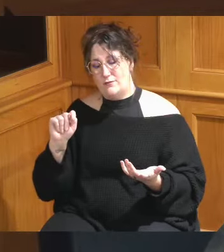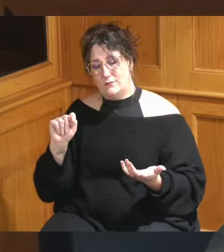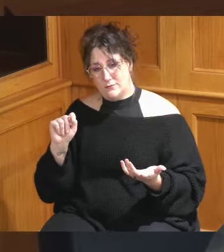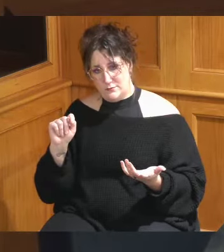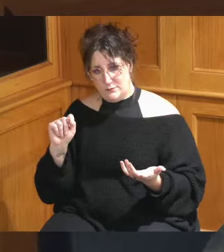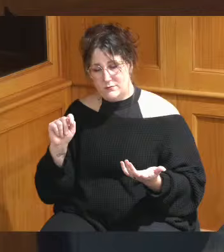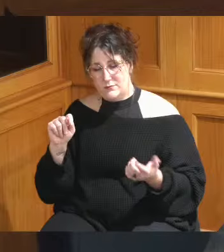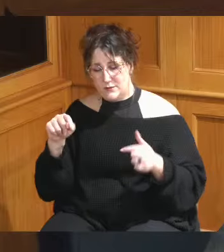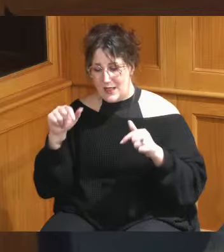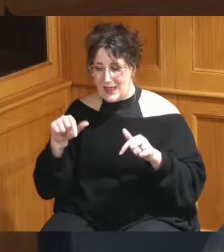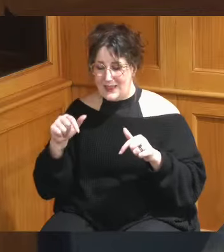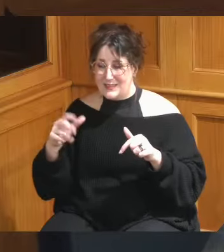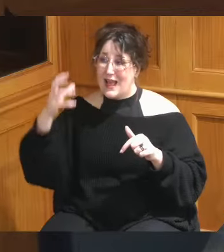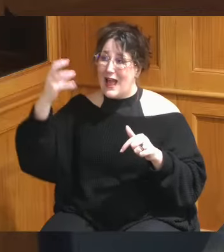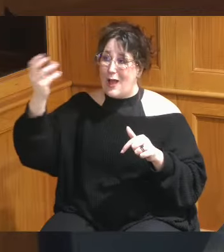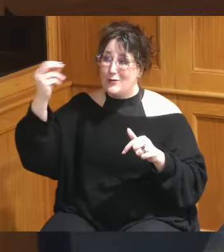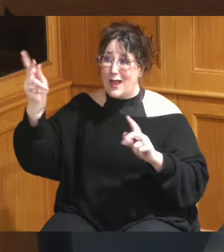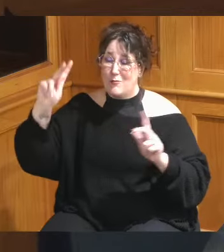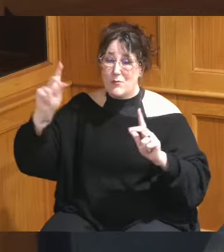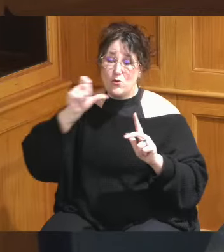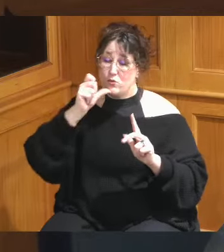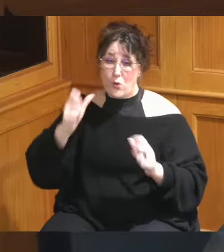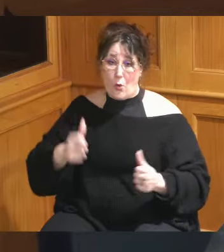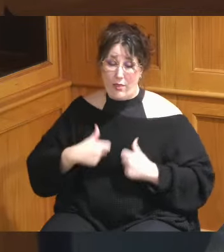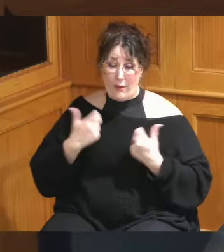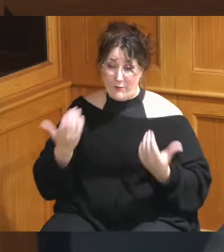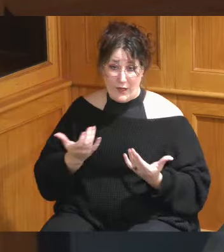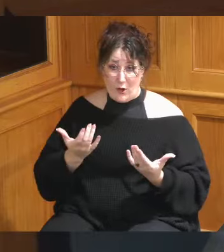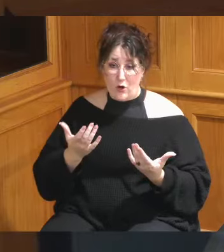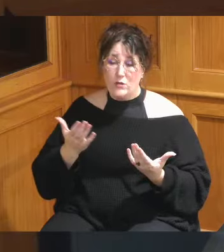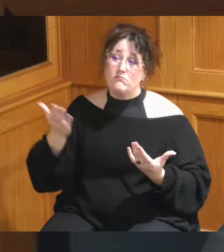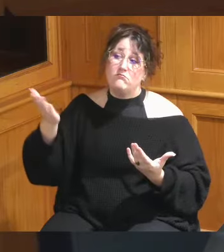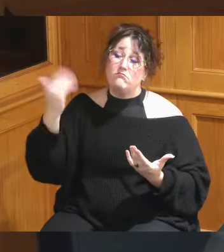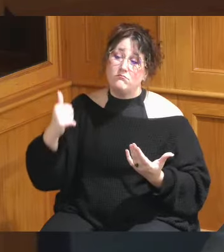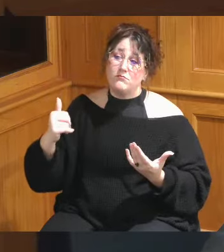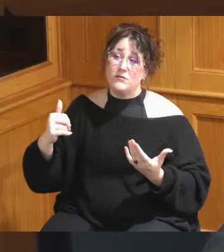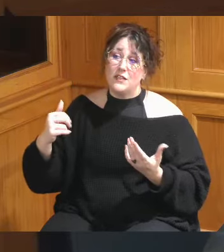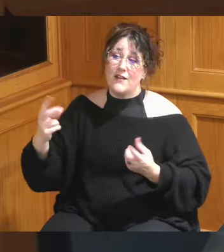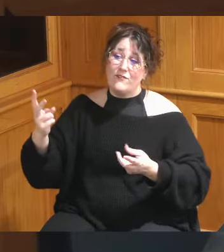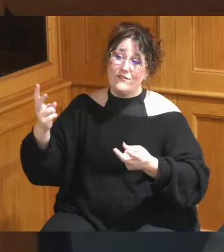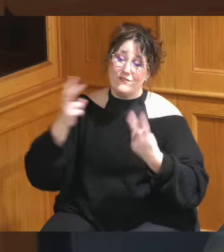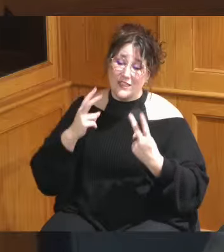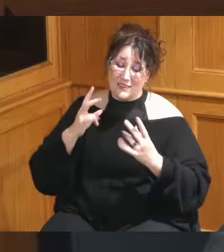This is to get outside people who don't live here, bring the money, stay in these hotels